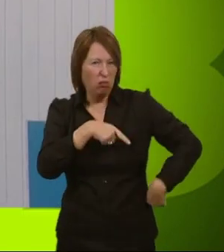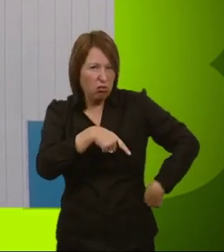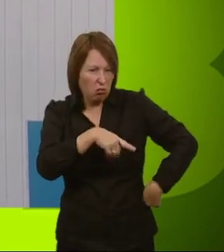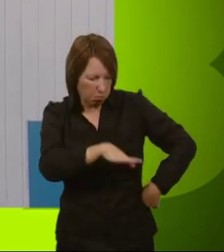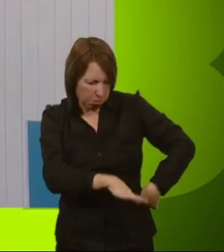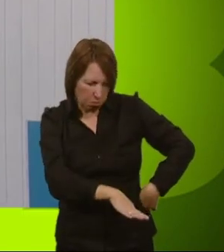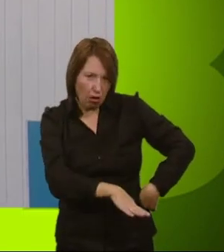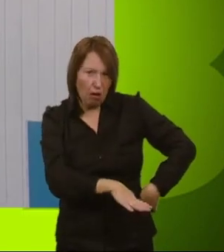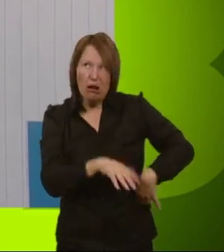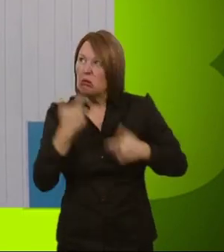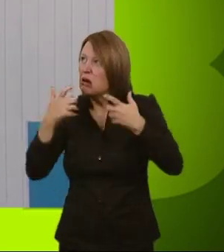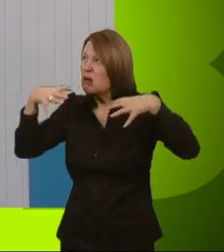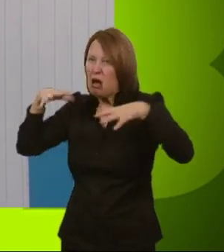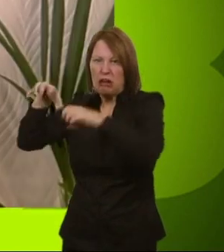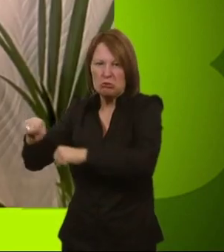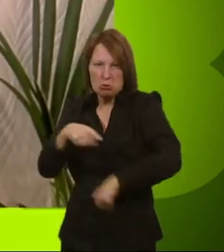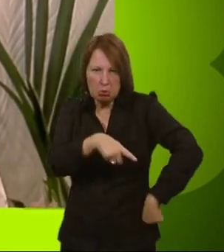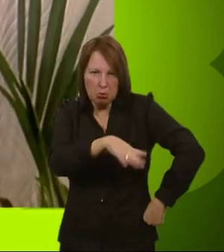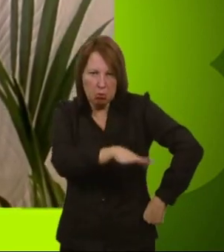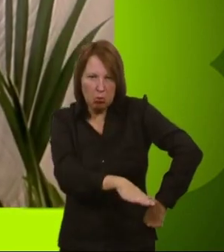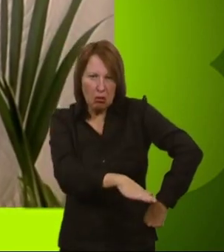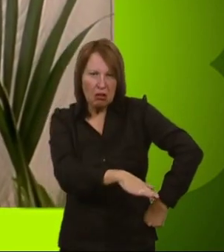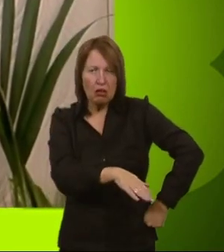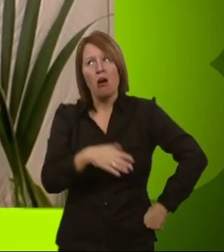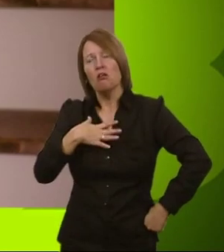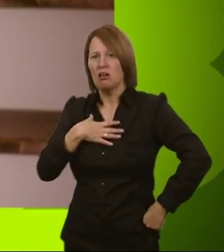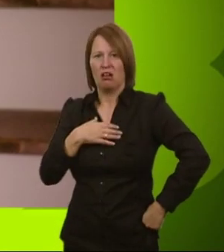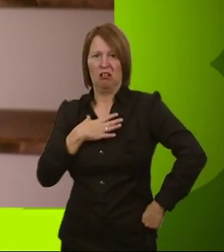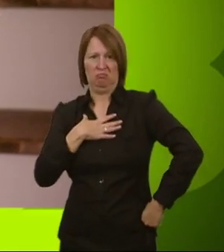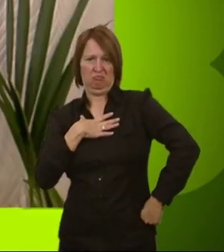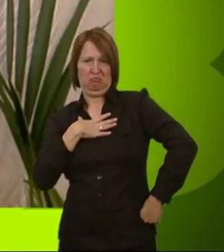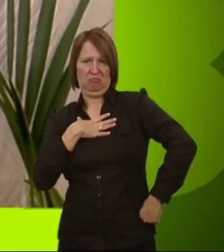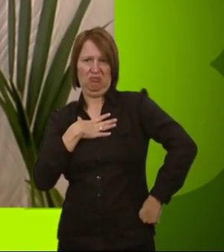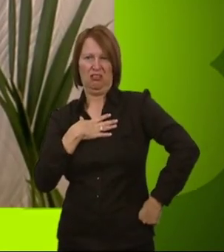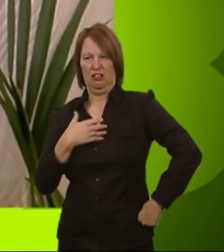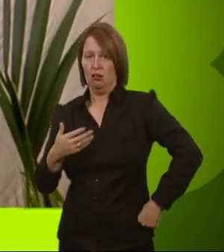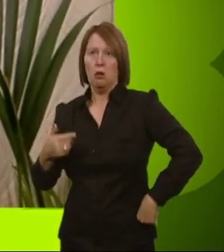rude to comment on another gentleman's stature however sorry yes I just button it pal all right